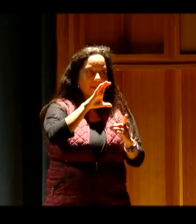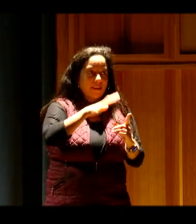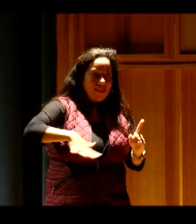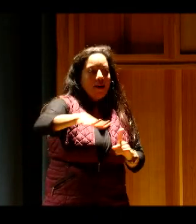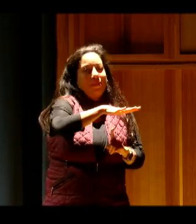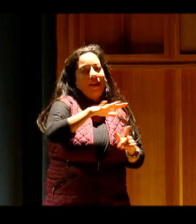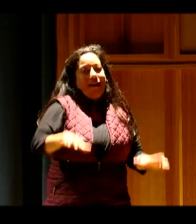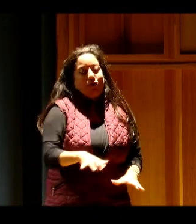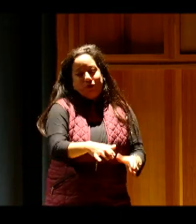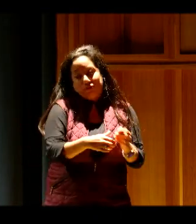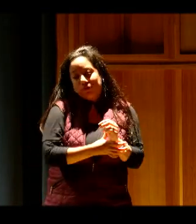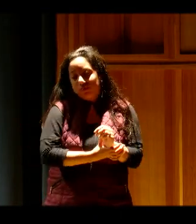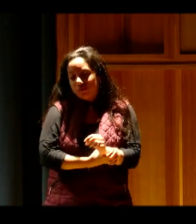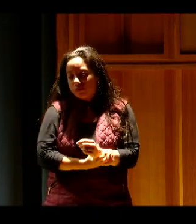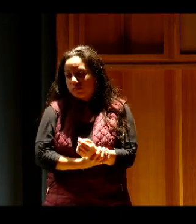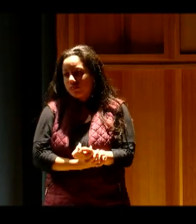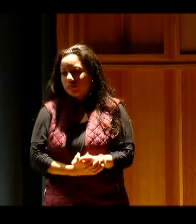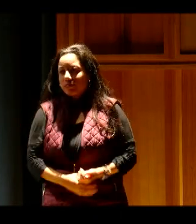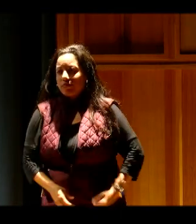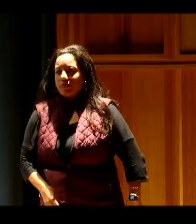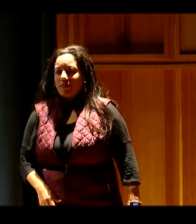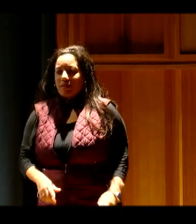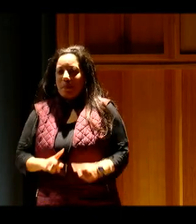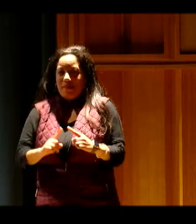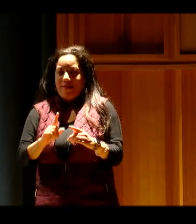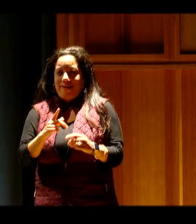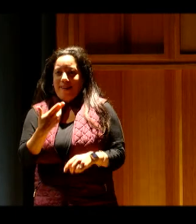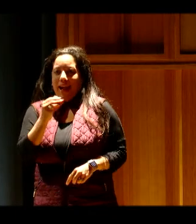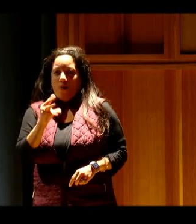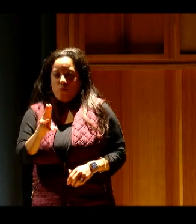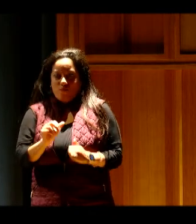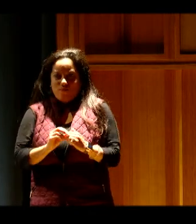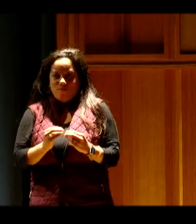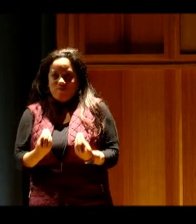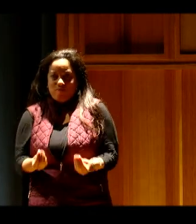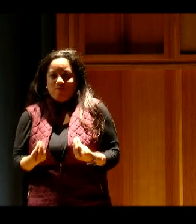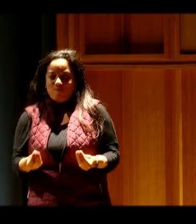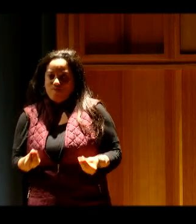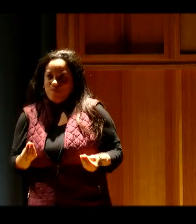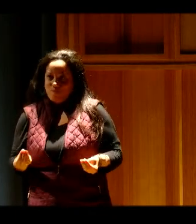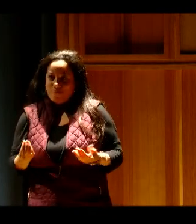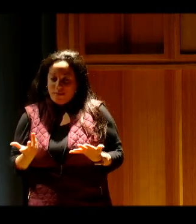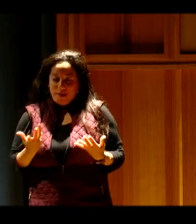And so the question is how, how do we accomplish that? How do we make progress?